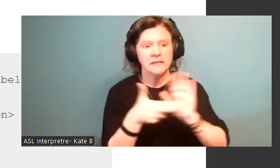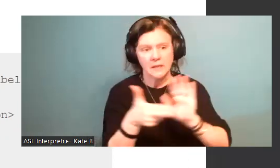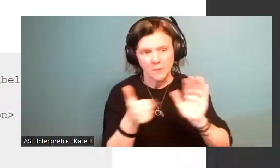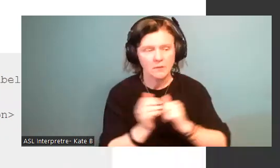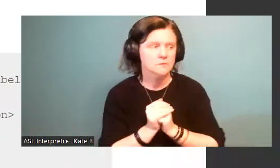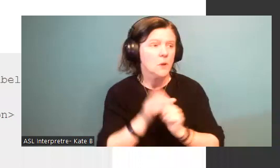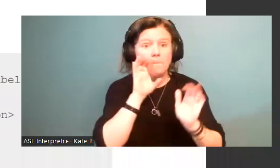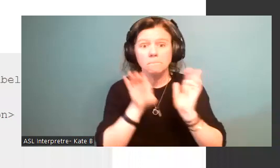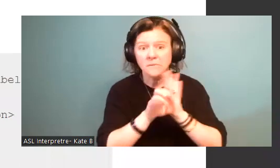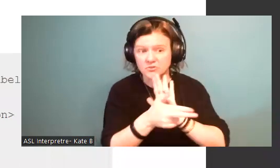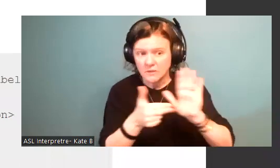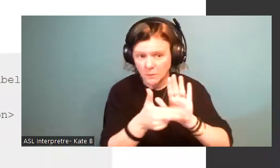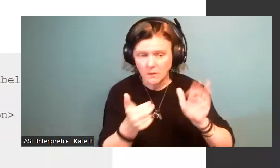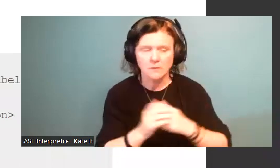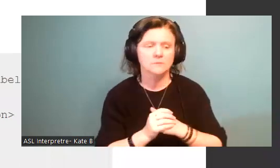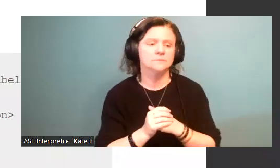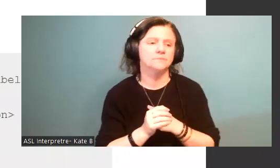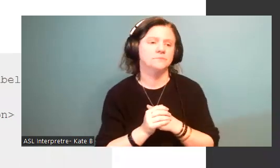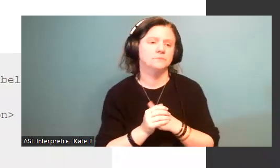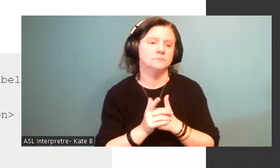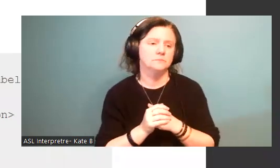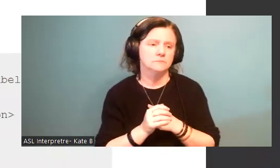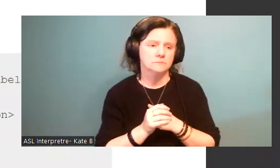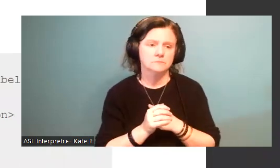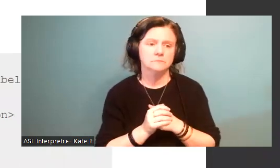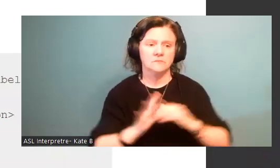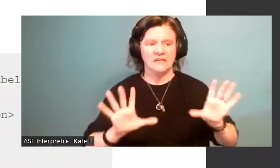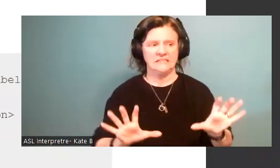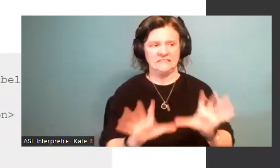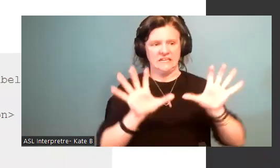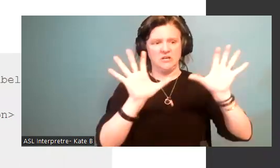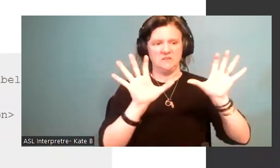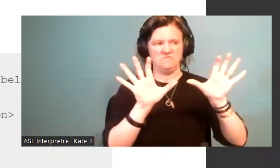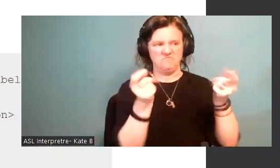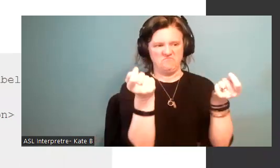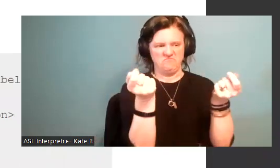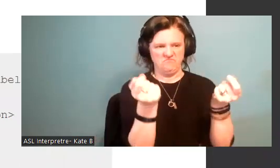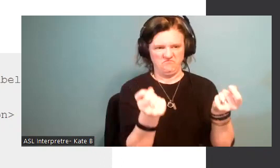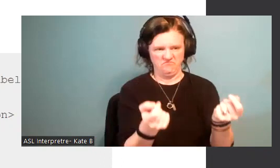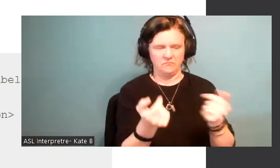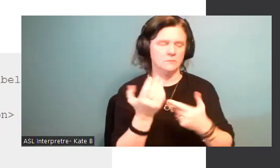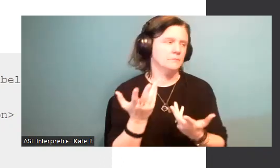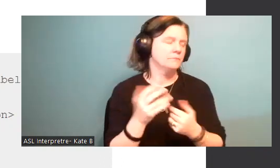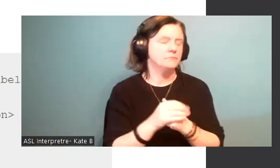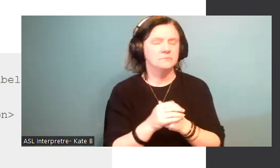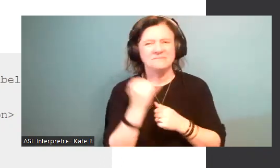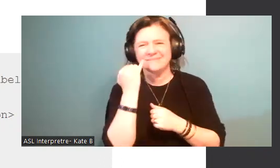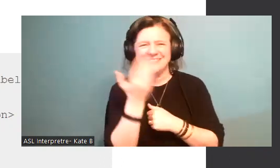expanded. On a website, it can give content accessible names, forms, labels for forms or